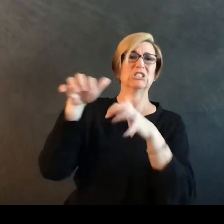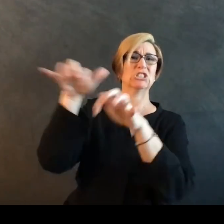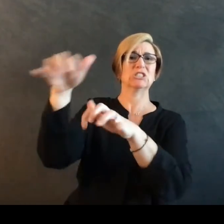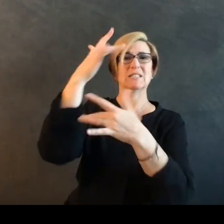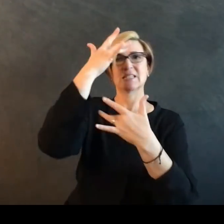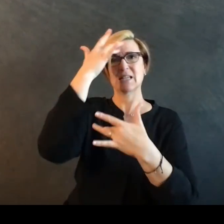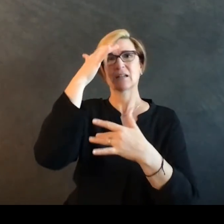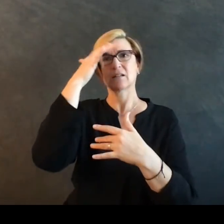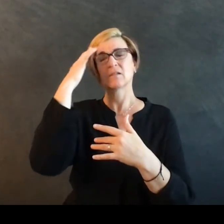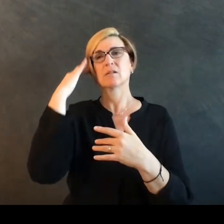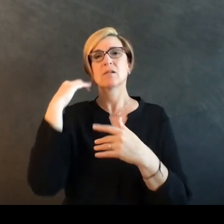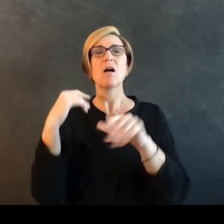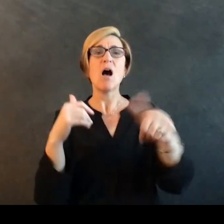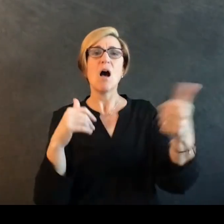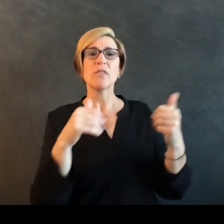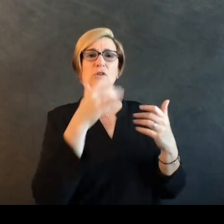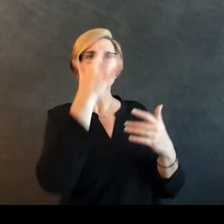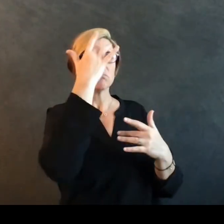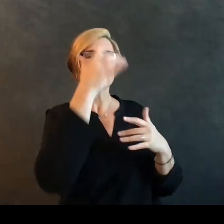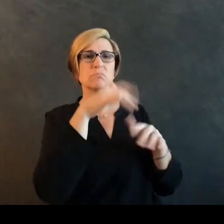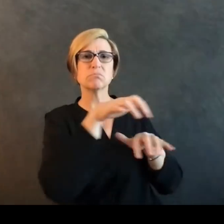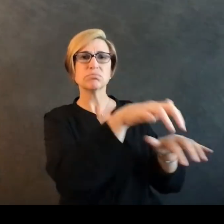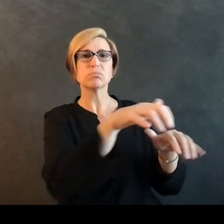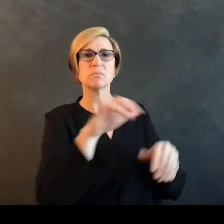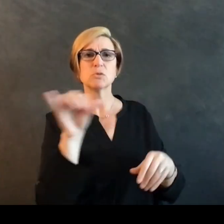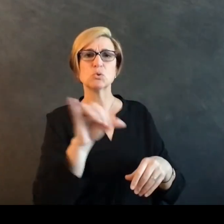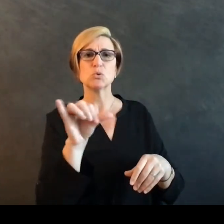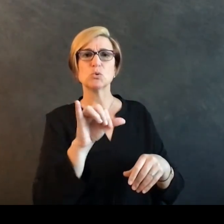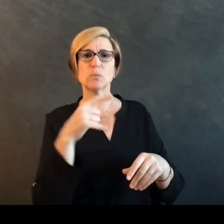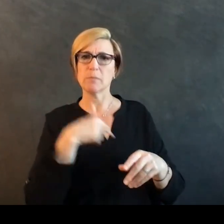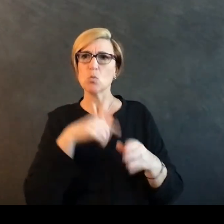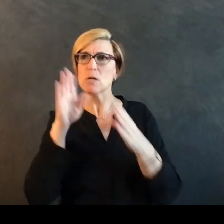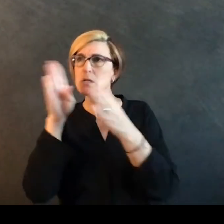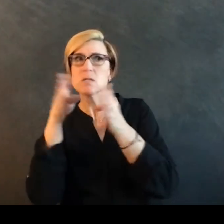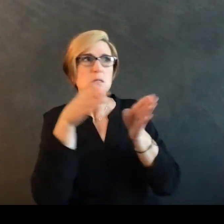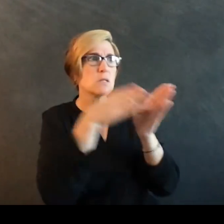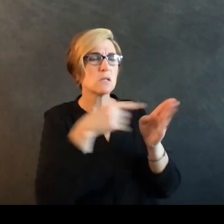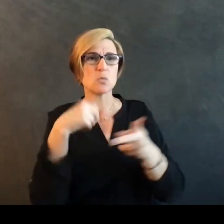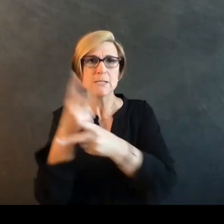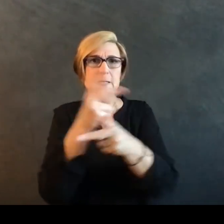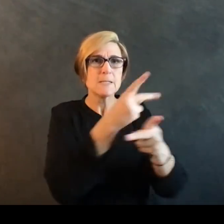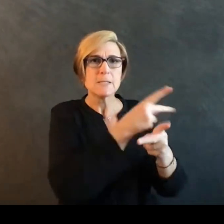and we're taking them taking care of them very very strongly very powerfully